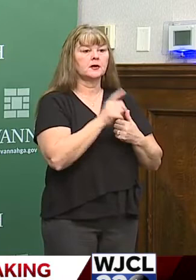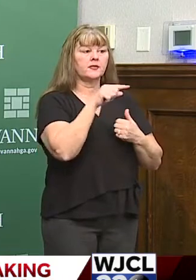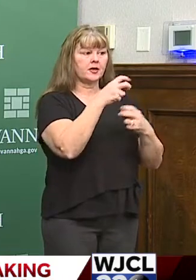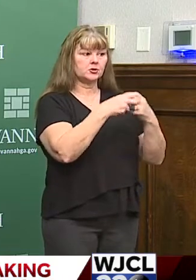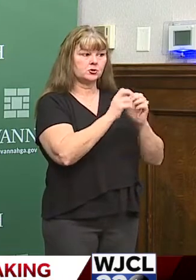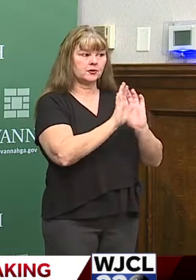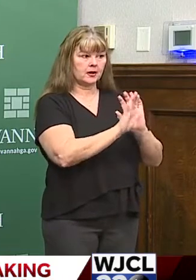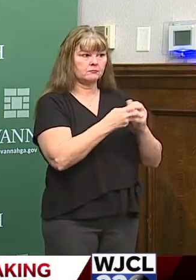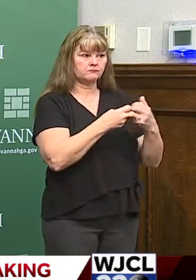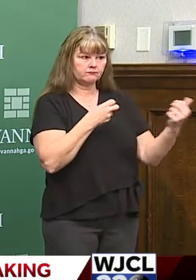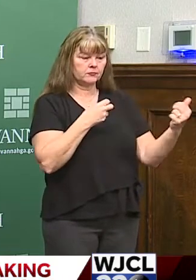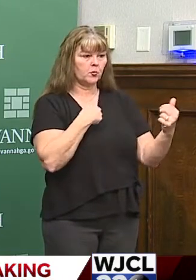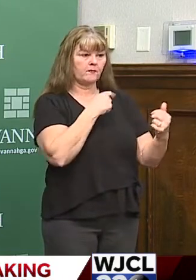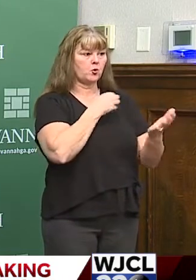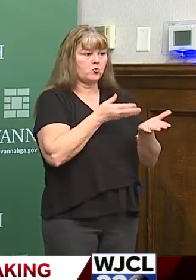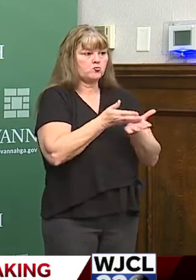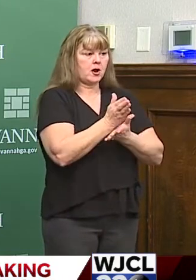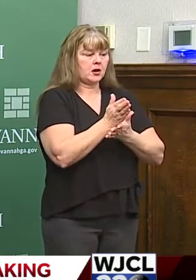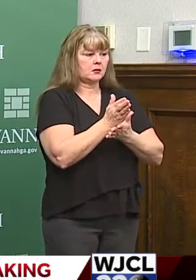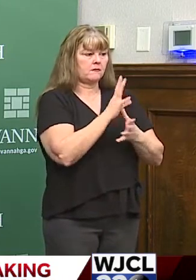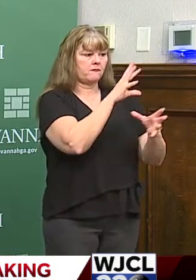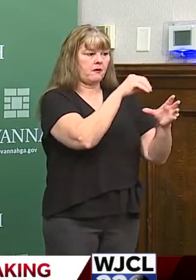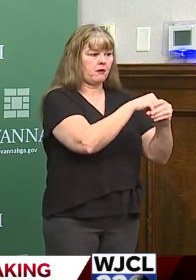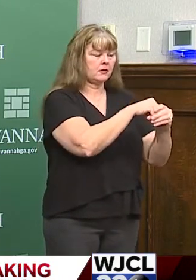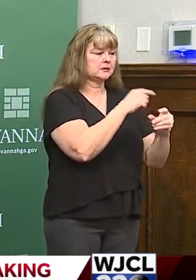OF CORRECTIONS AND THE STATE OF GEORGIA. THEREFORE, IT IS THEIR ISSUE.